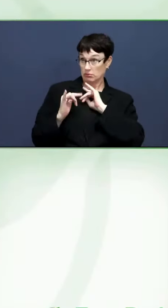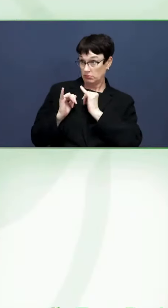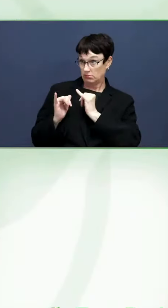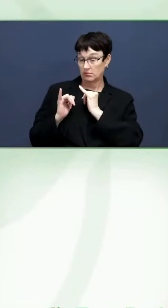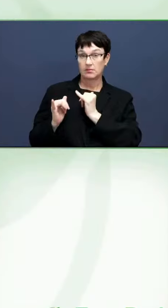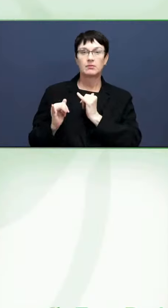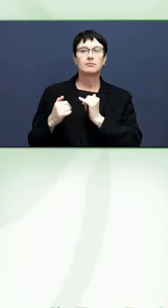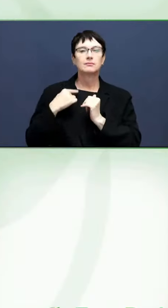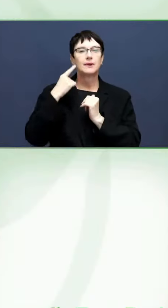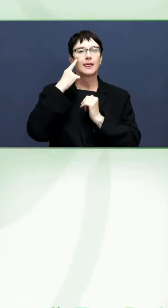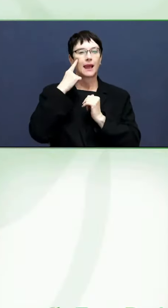That is all I have to say.